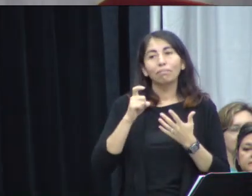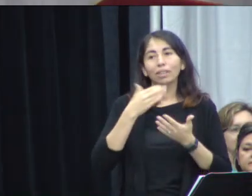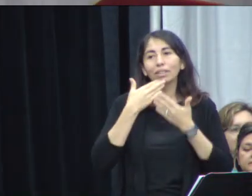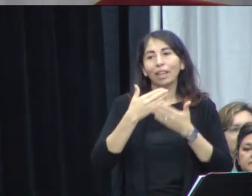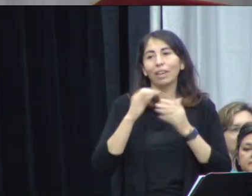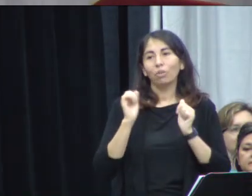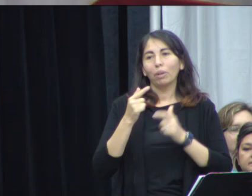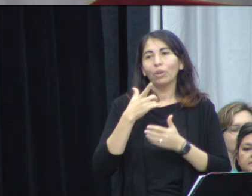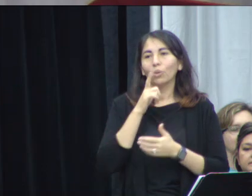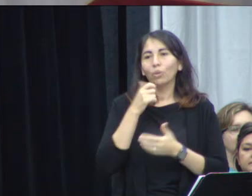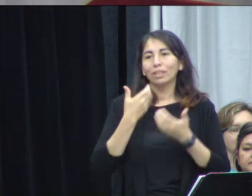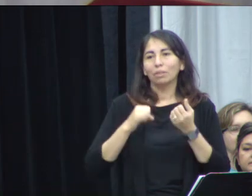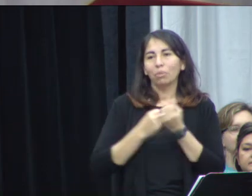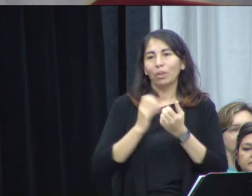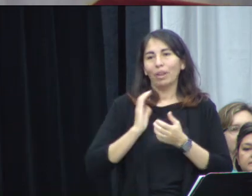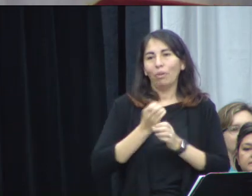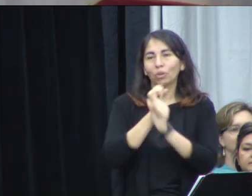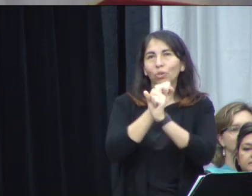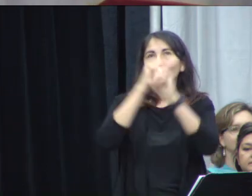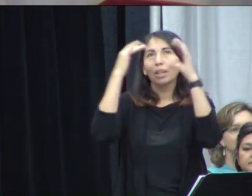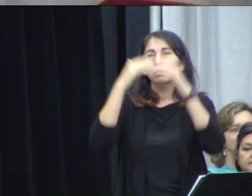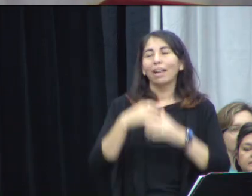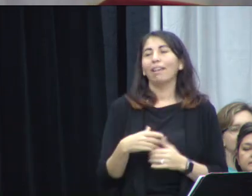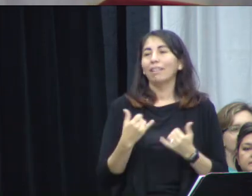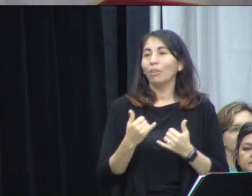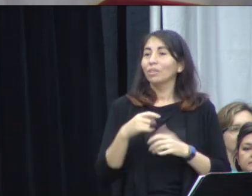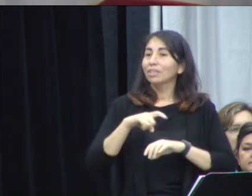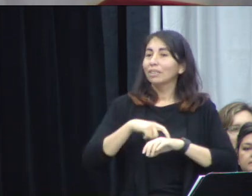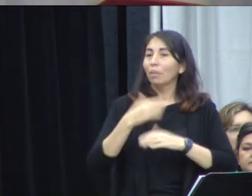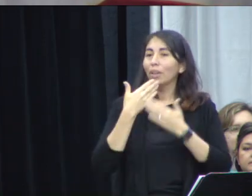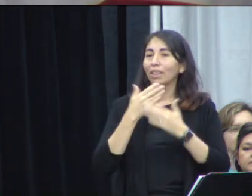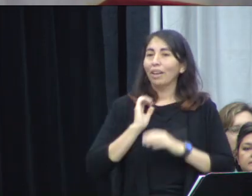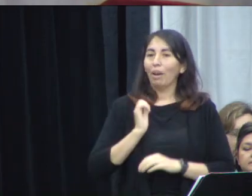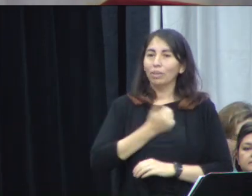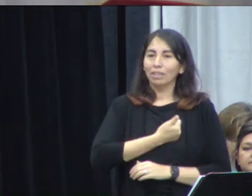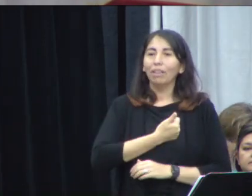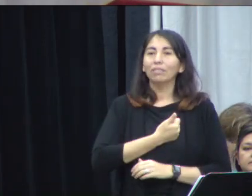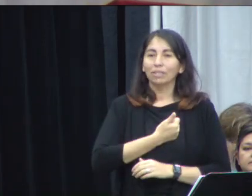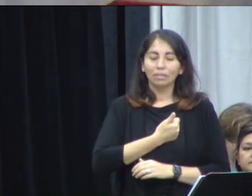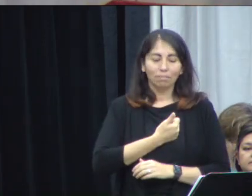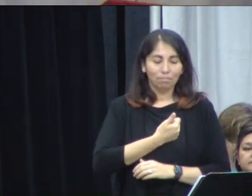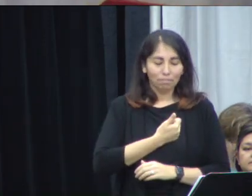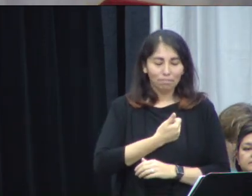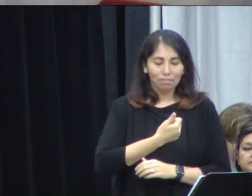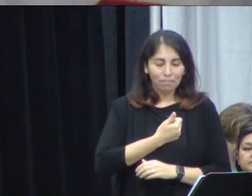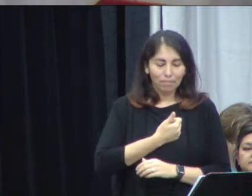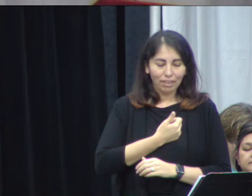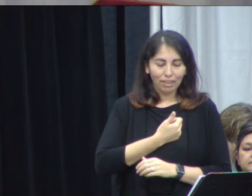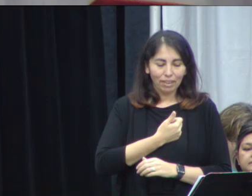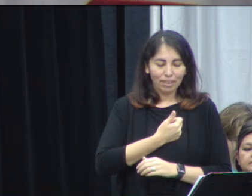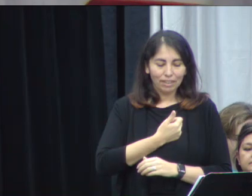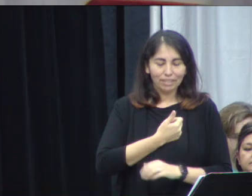But now it is time to thank ourselves for enduring this enormous journey from the pond into the grand ocean.